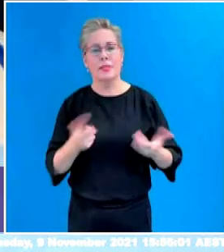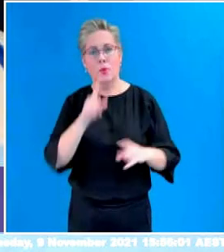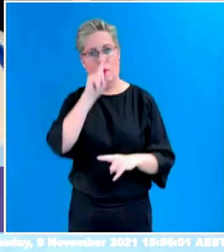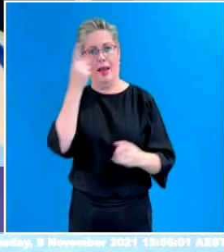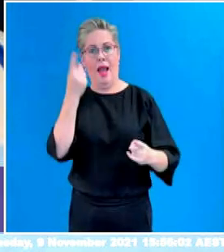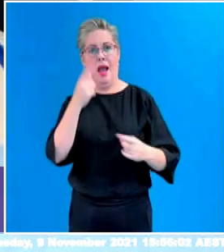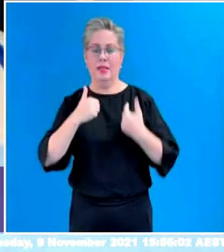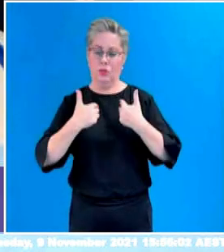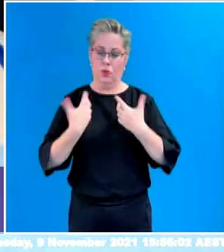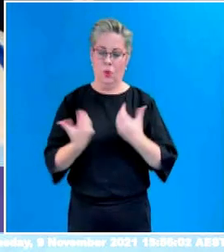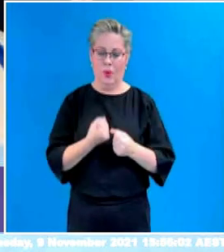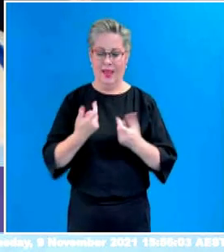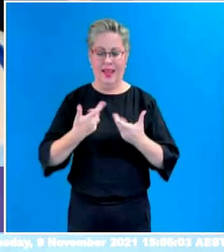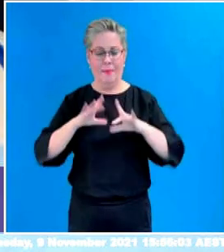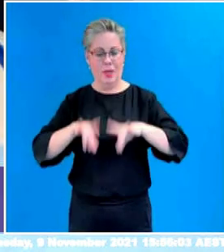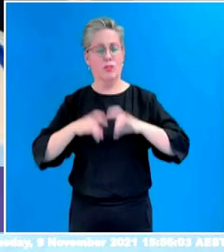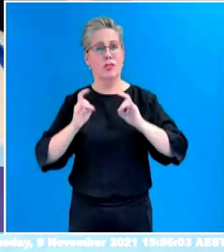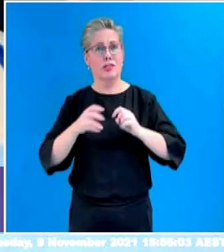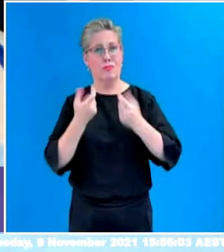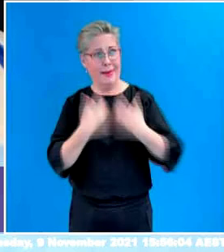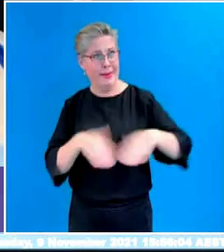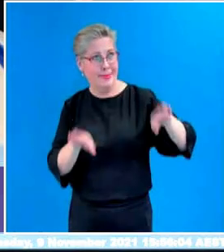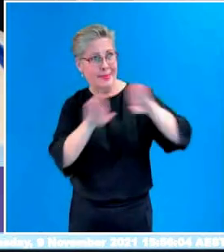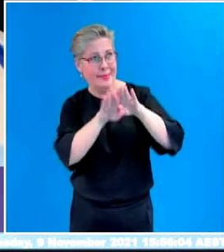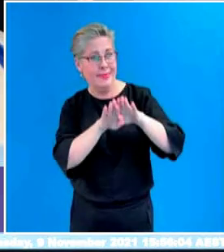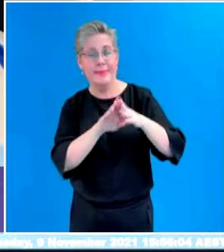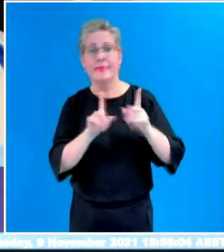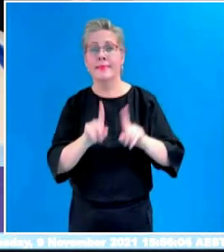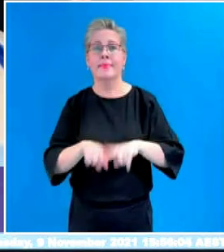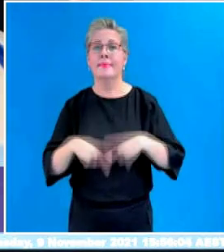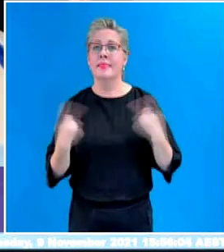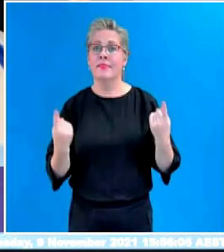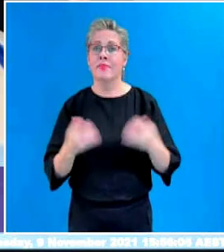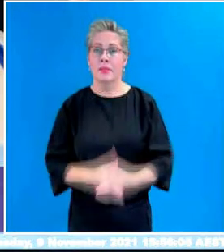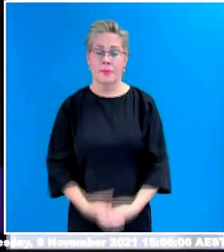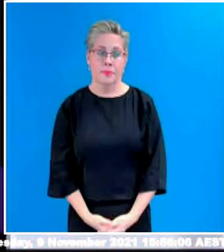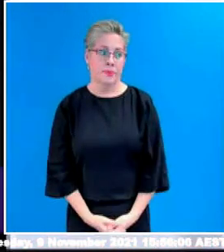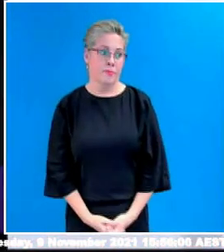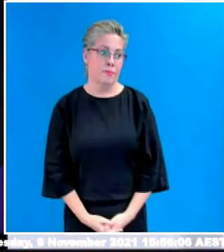Are there people with disability in senior roles with